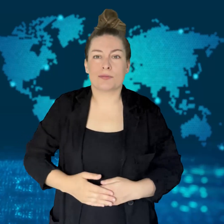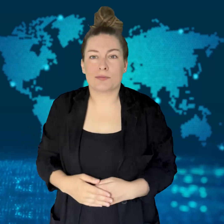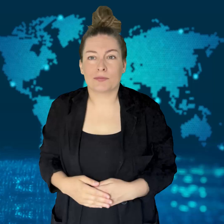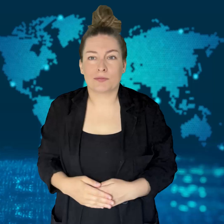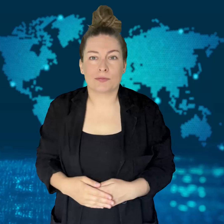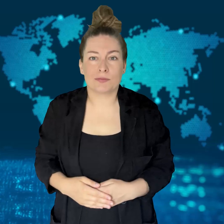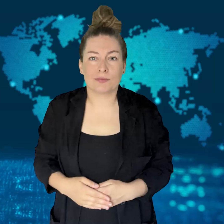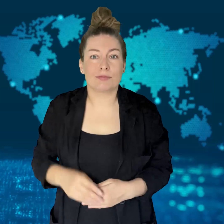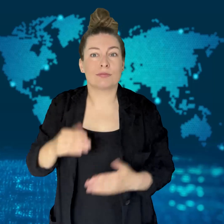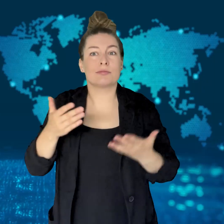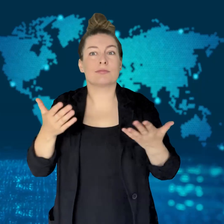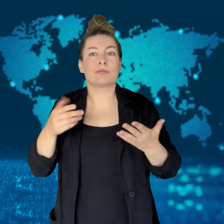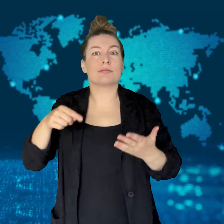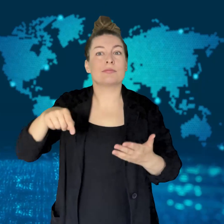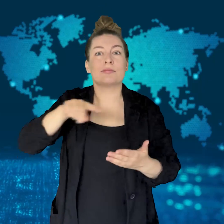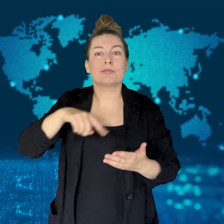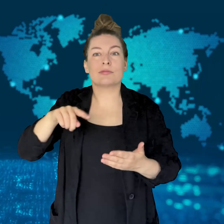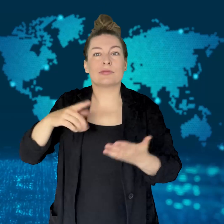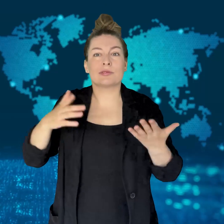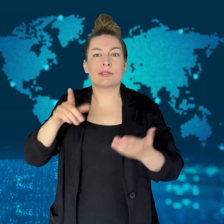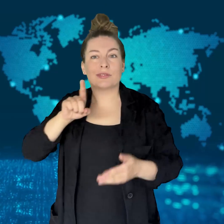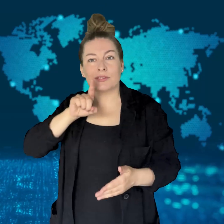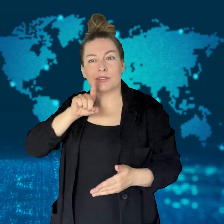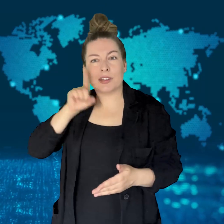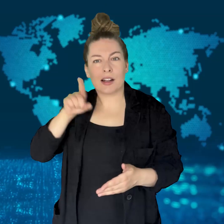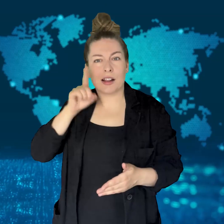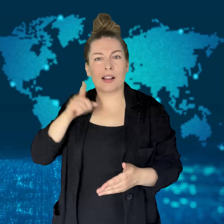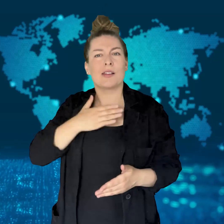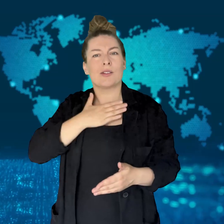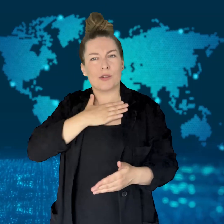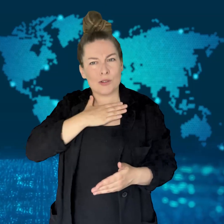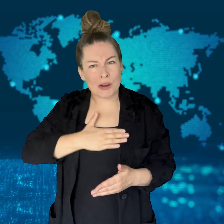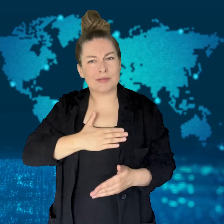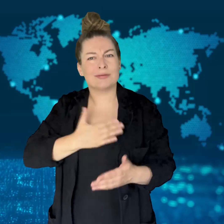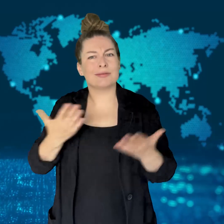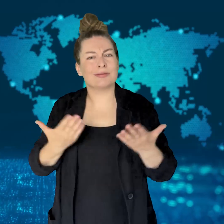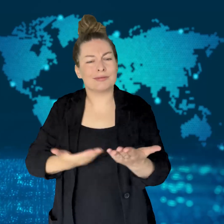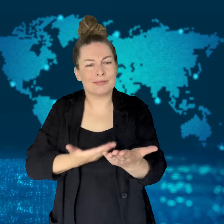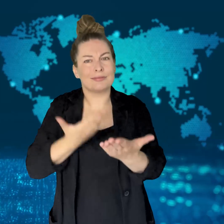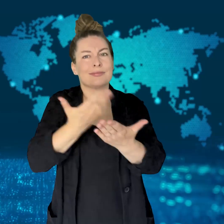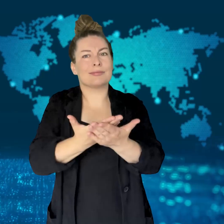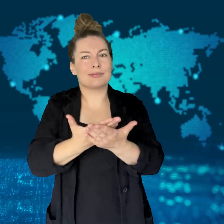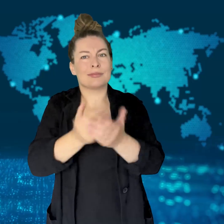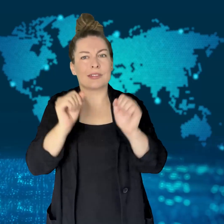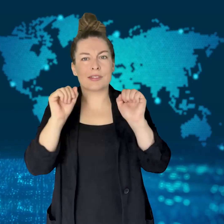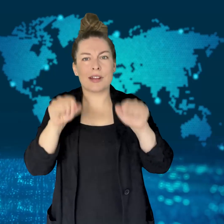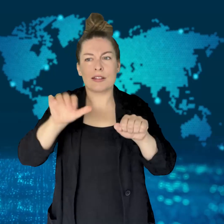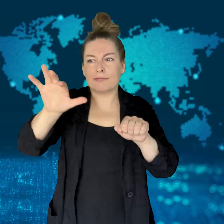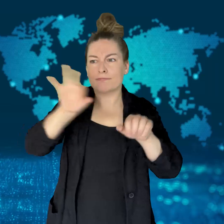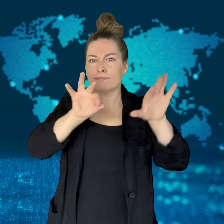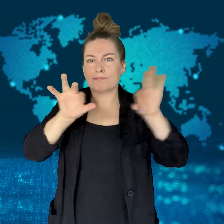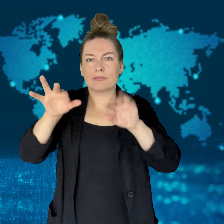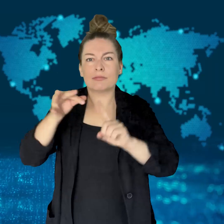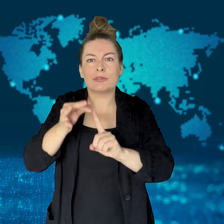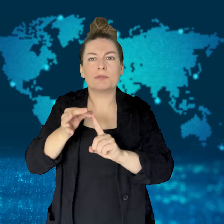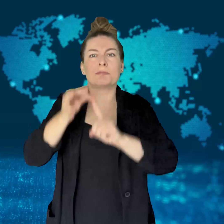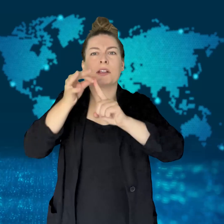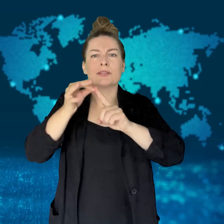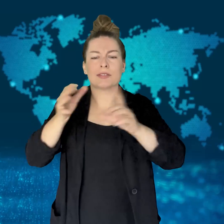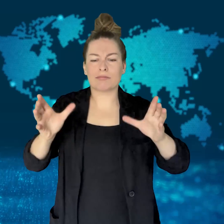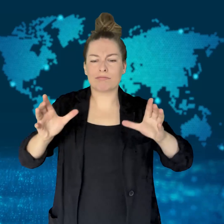Pointing out that the war was unprovoked, Zelensky asked for